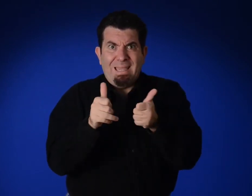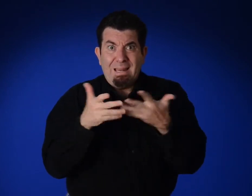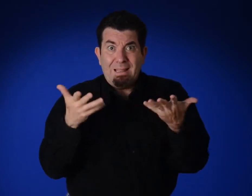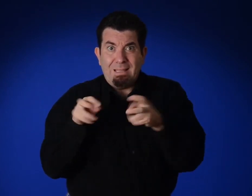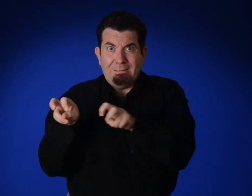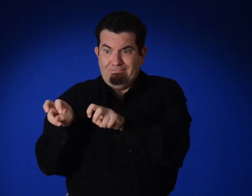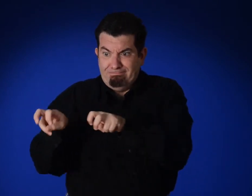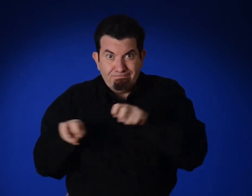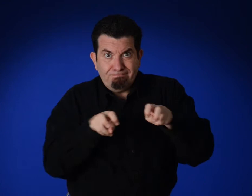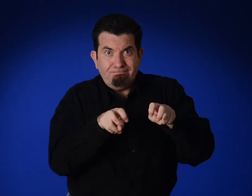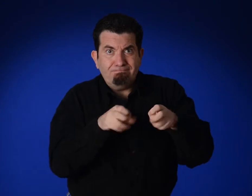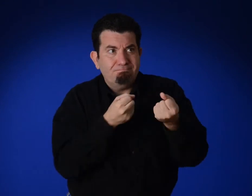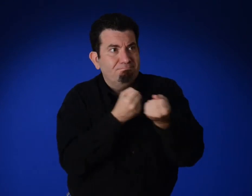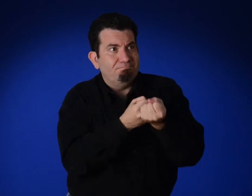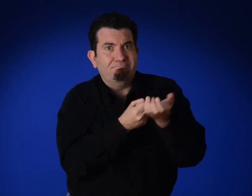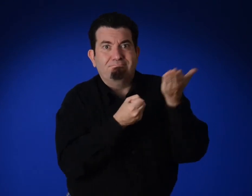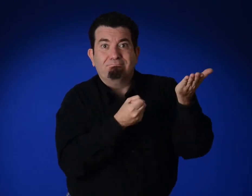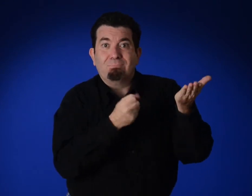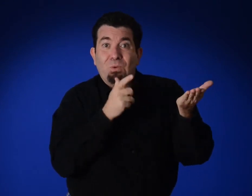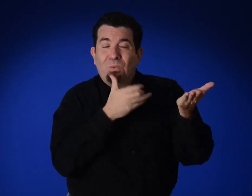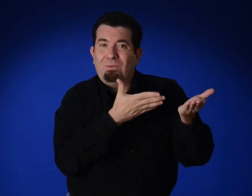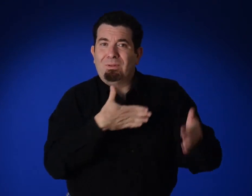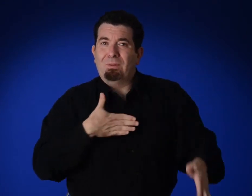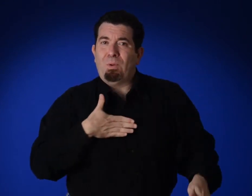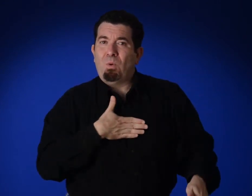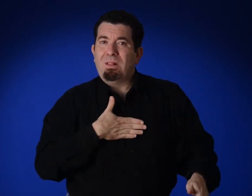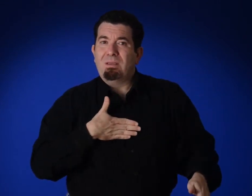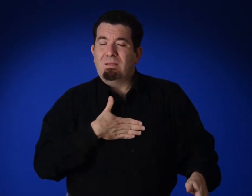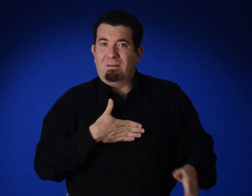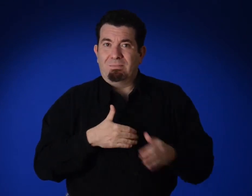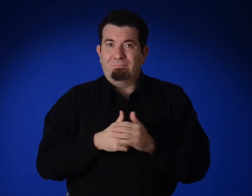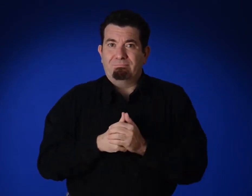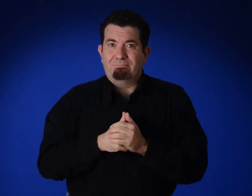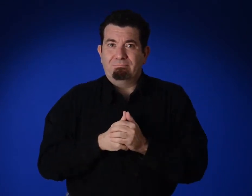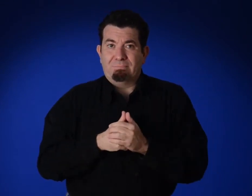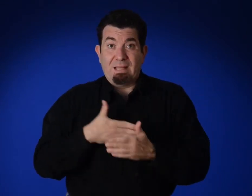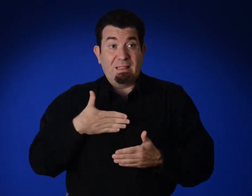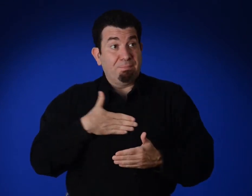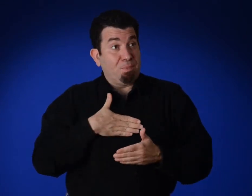He began supporting Napoleon.